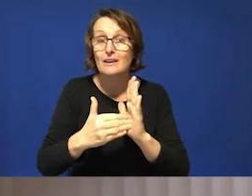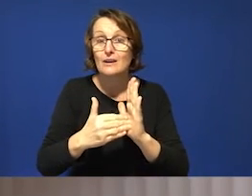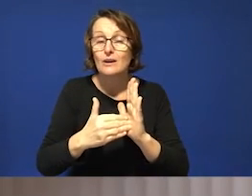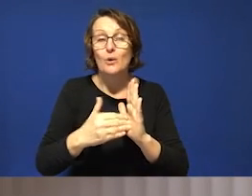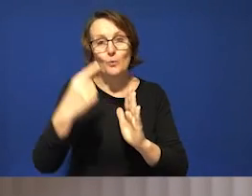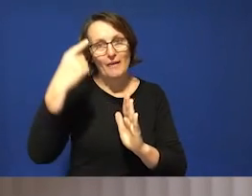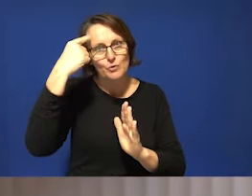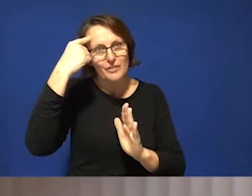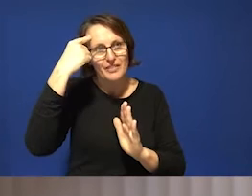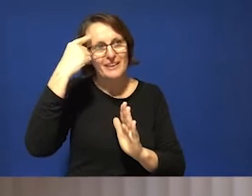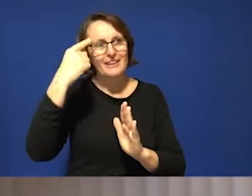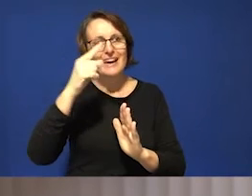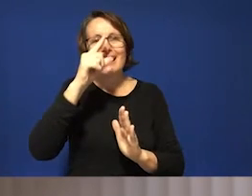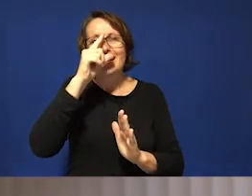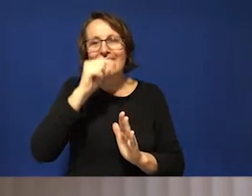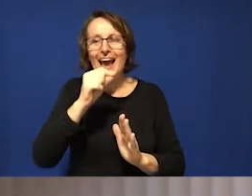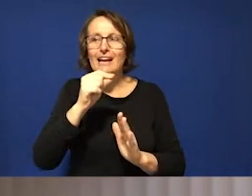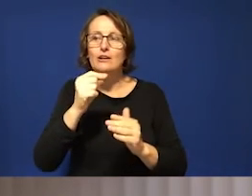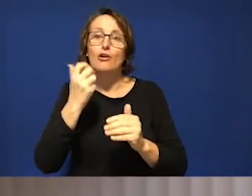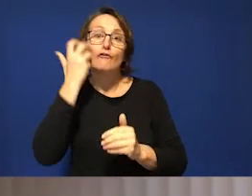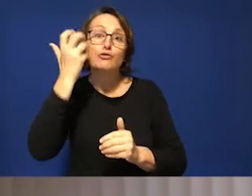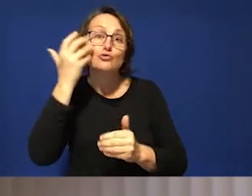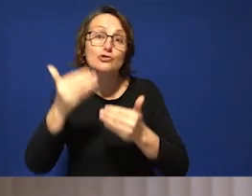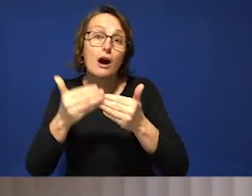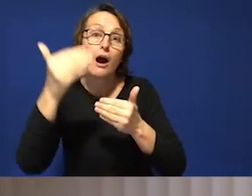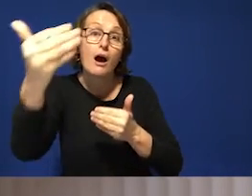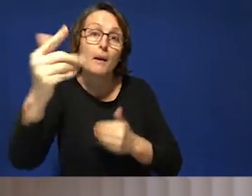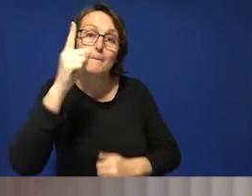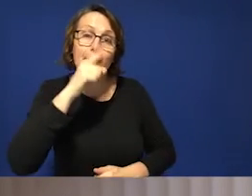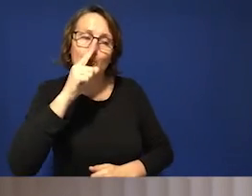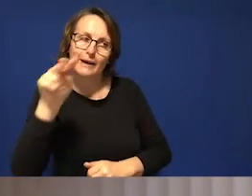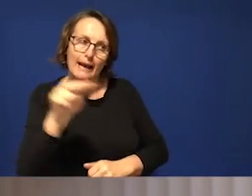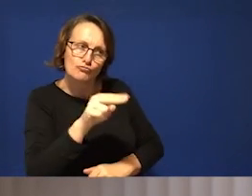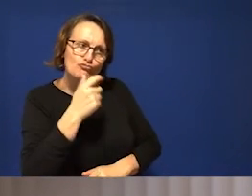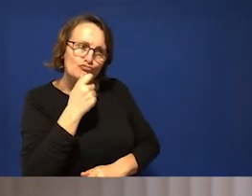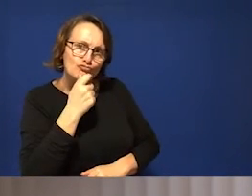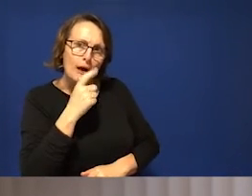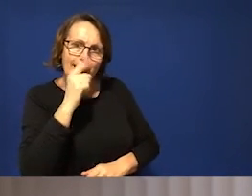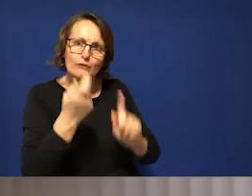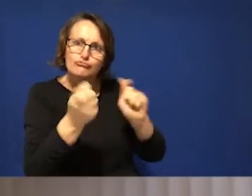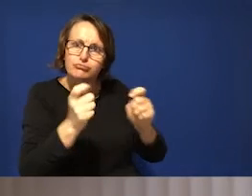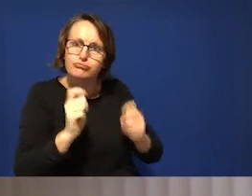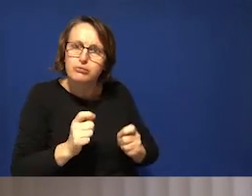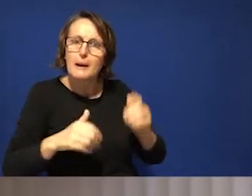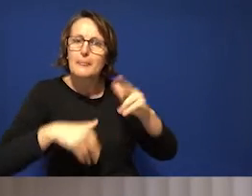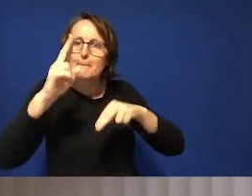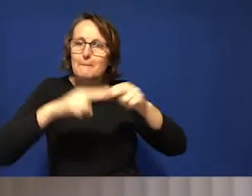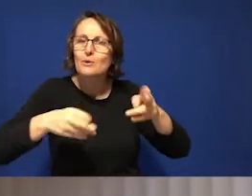and gives the opportunity to any future generation to take on and do whatever they want to do or can do.